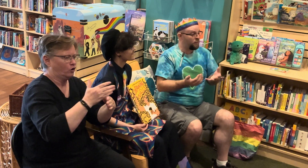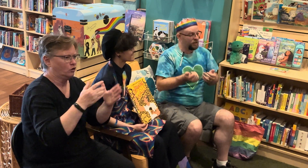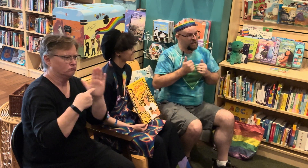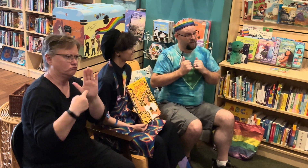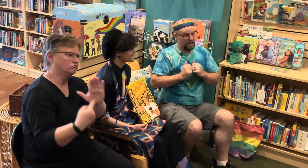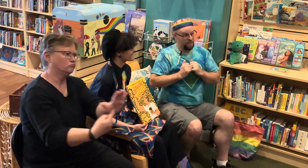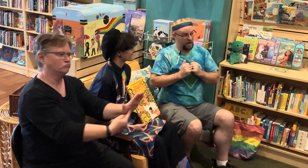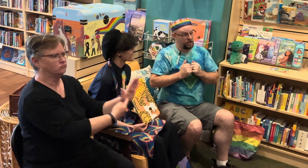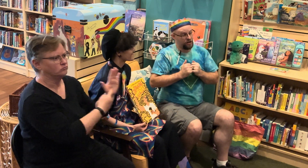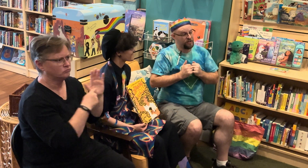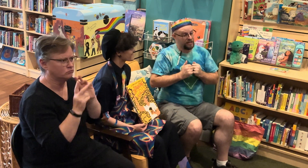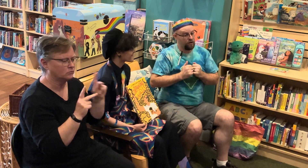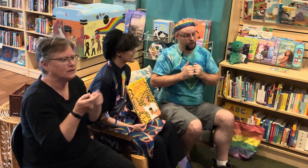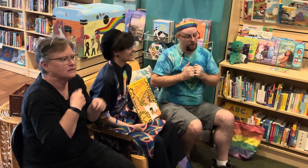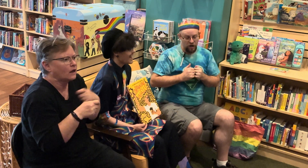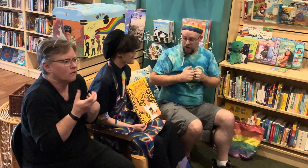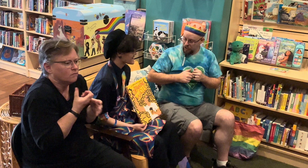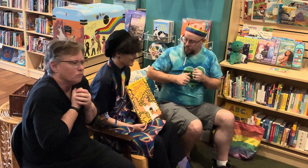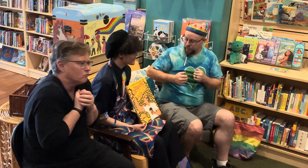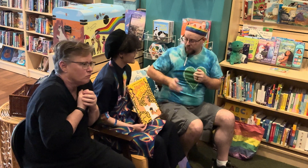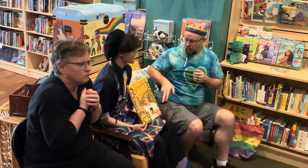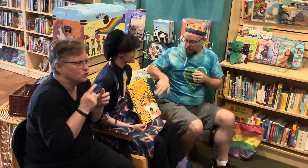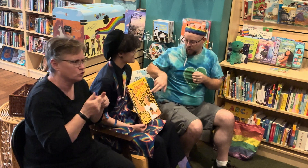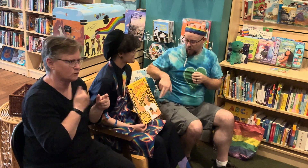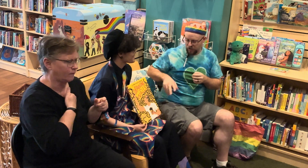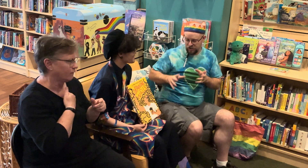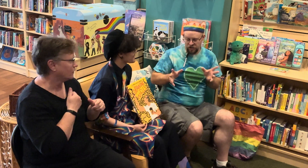people, instead of keeping it to yourself. KAI: Absolutely. AARON: So drawing on walls is just